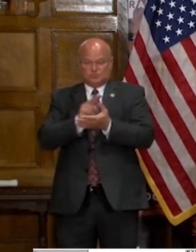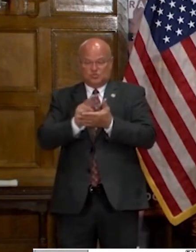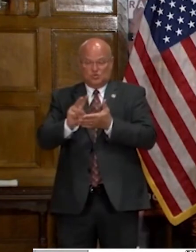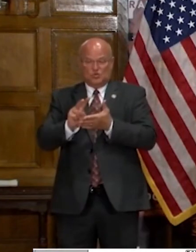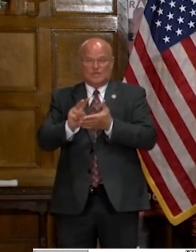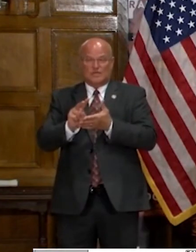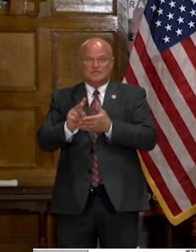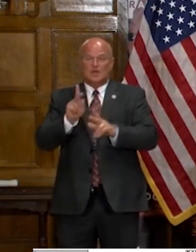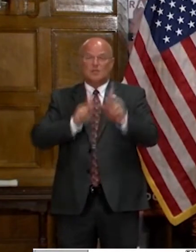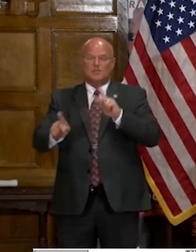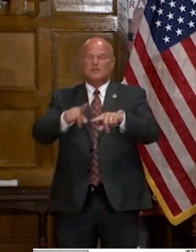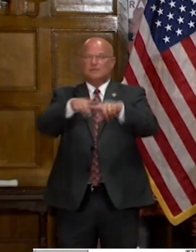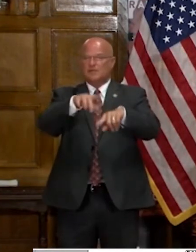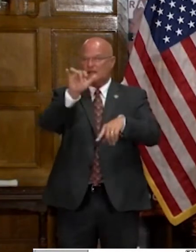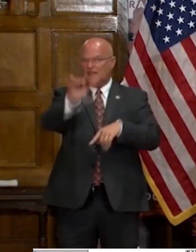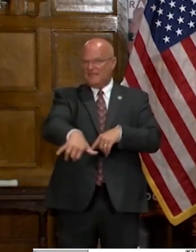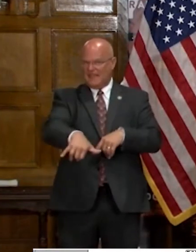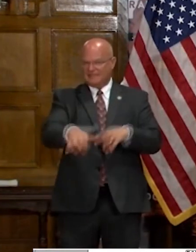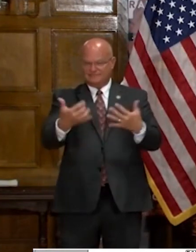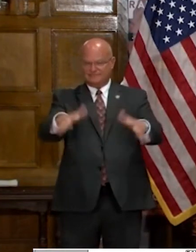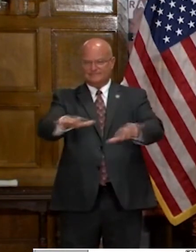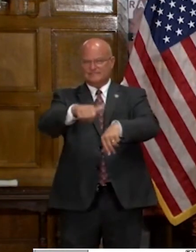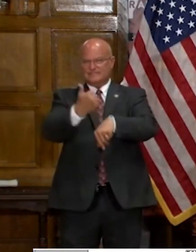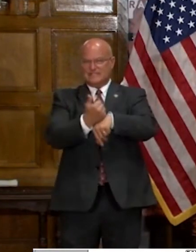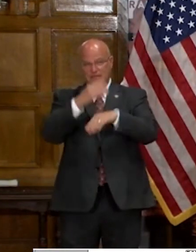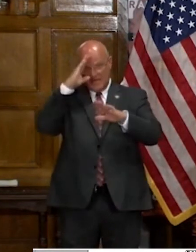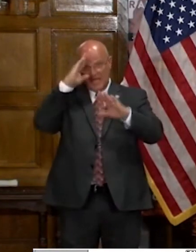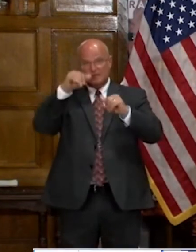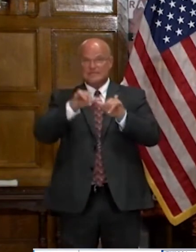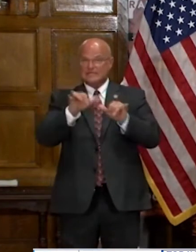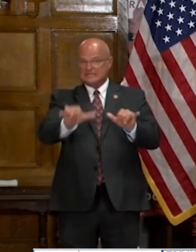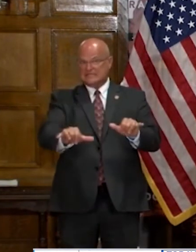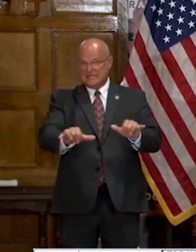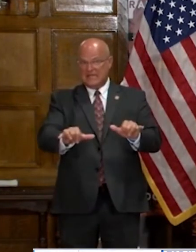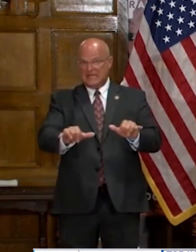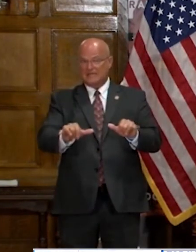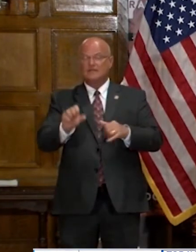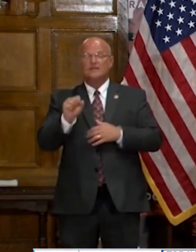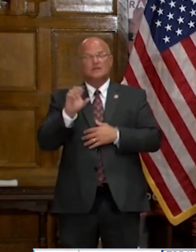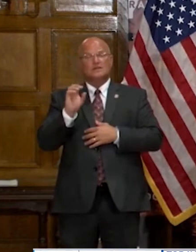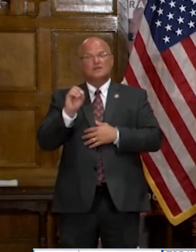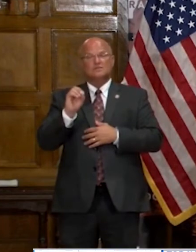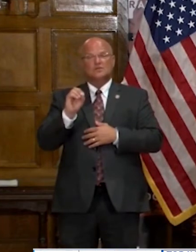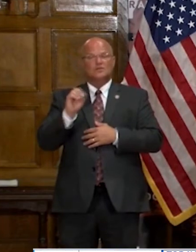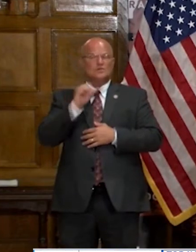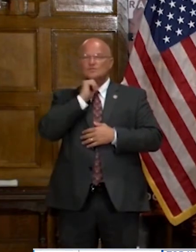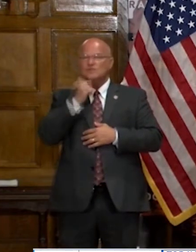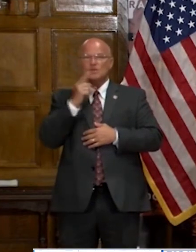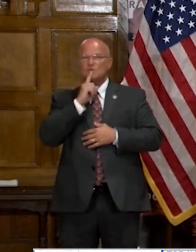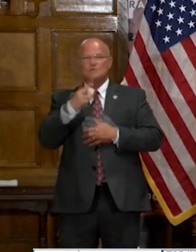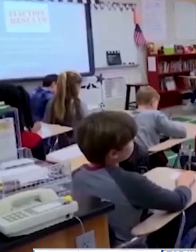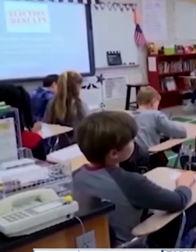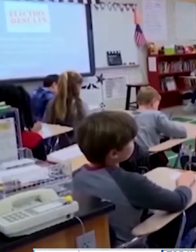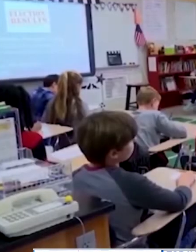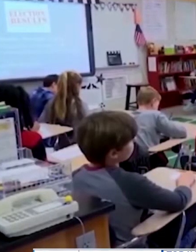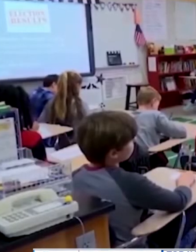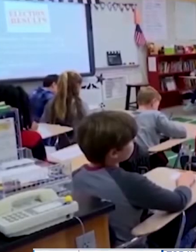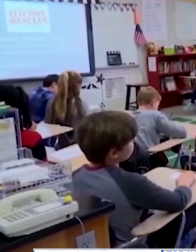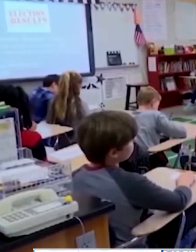two weeks, everybody is counting on that, that's where is, that's where I expect it to stay. There's not any real